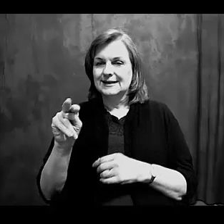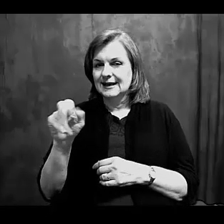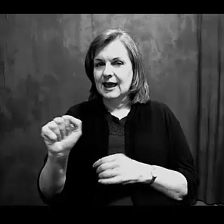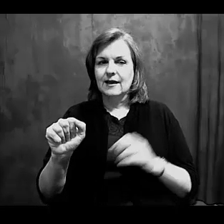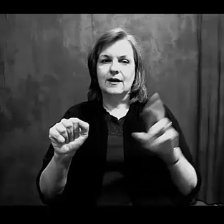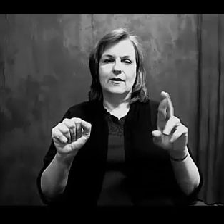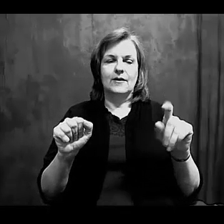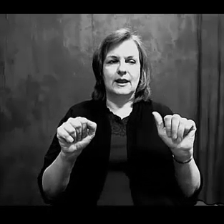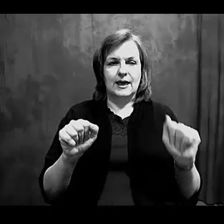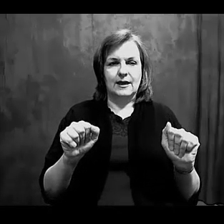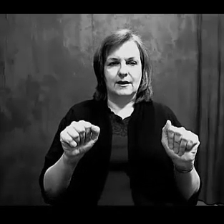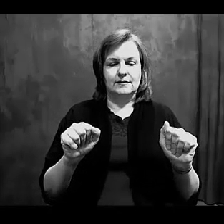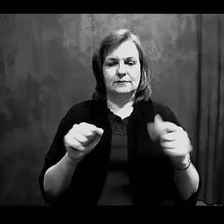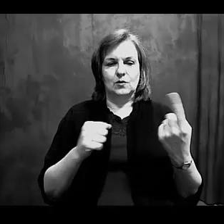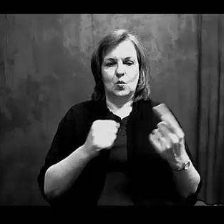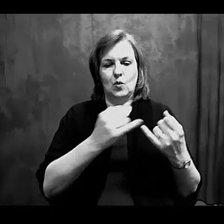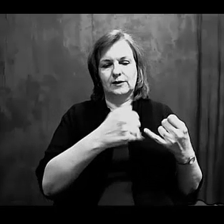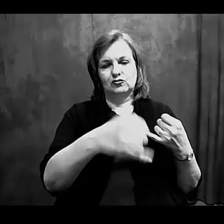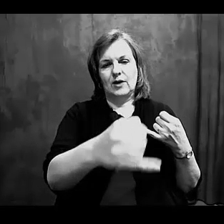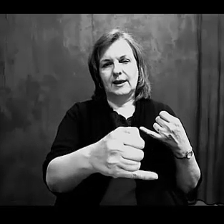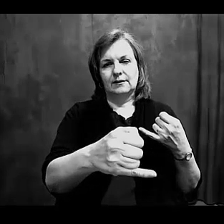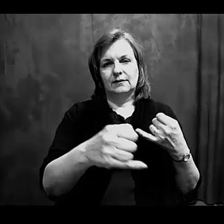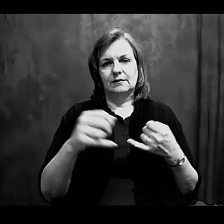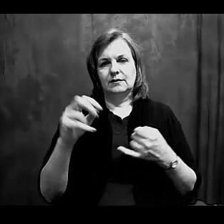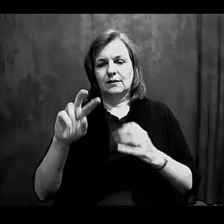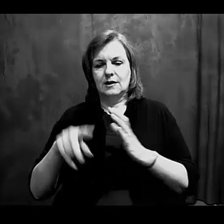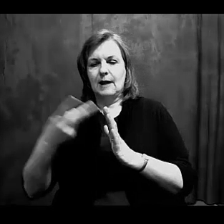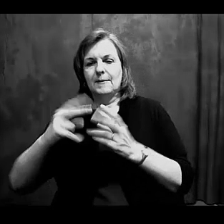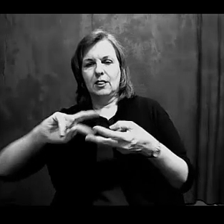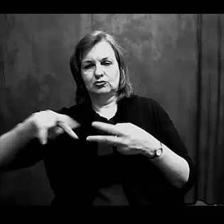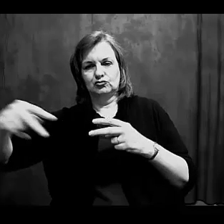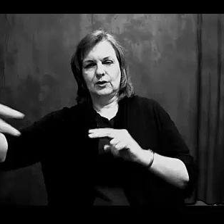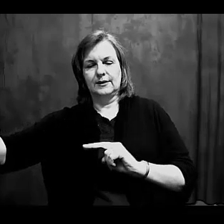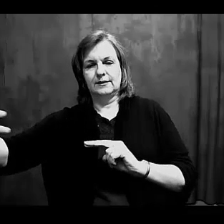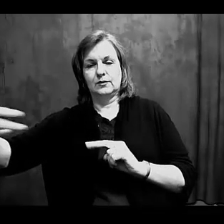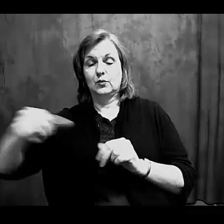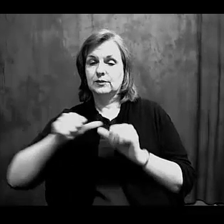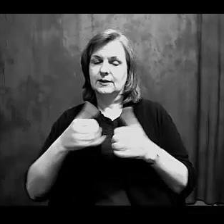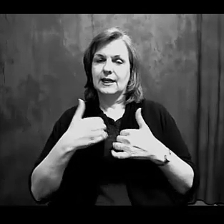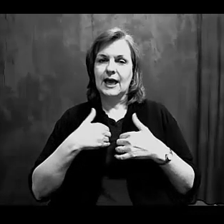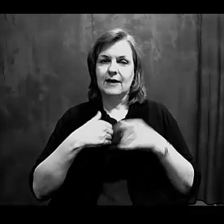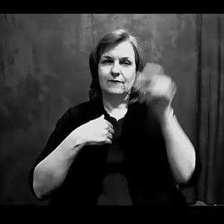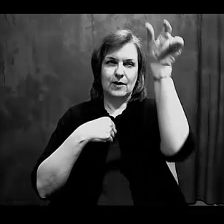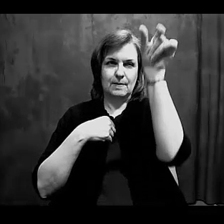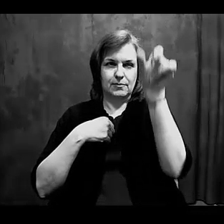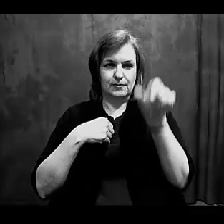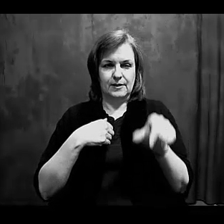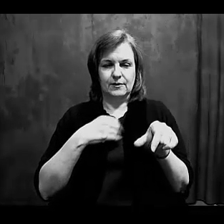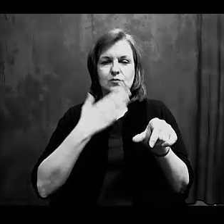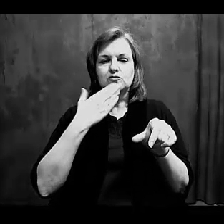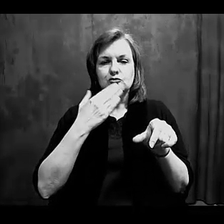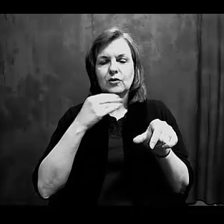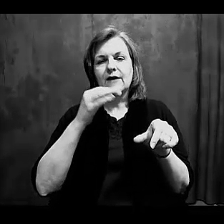single stranded vs. double stranded but we still have a sugar phosphate backbone in both cases and we still have